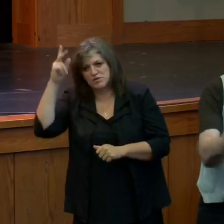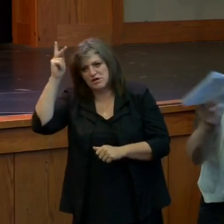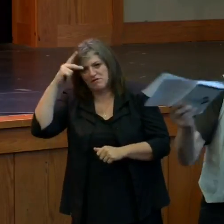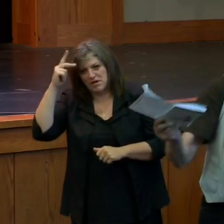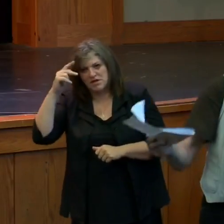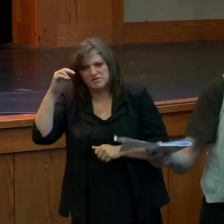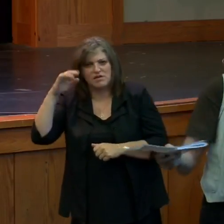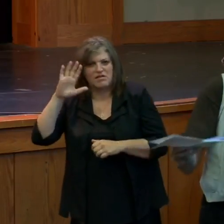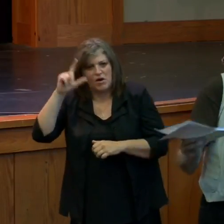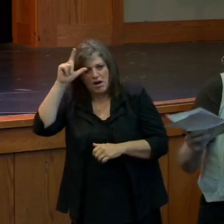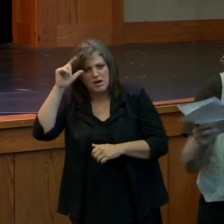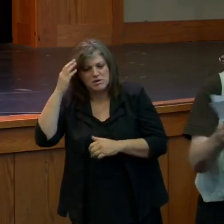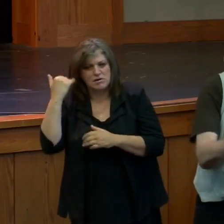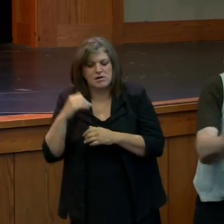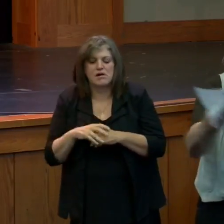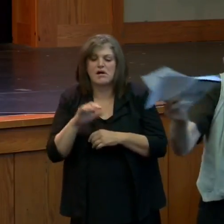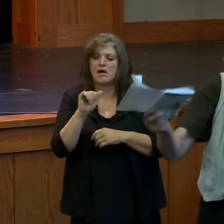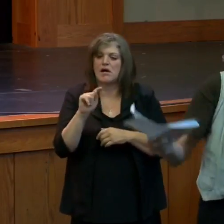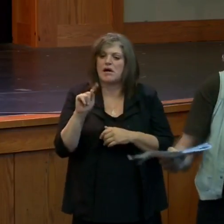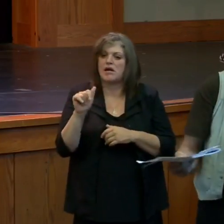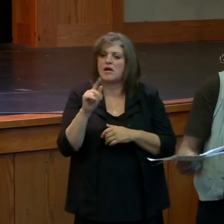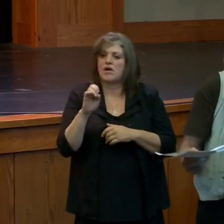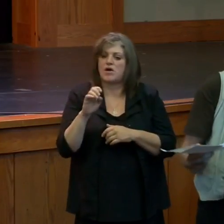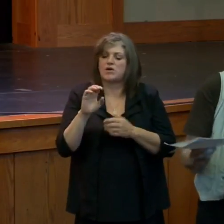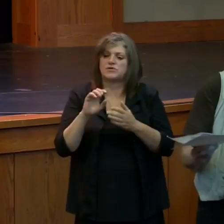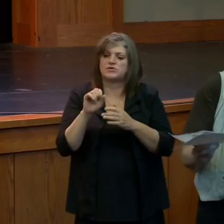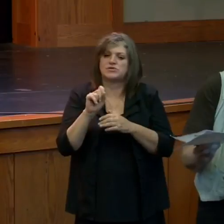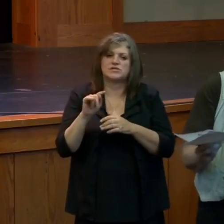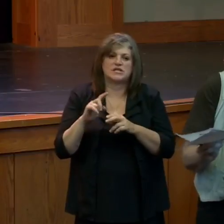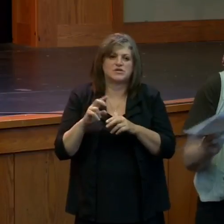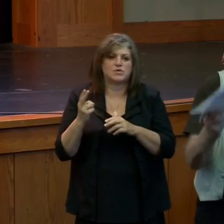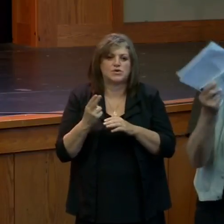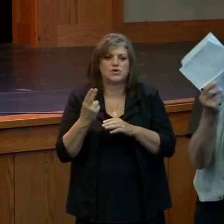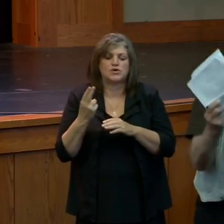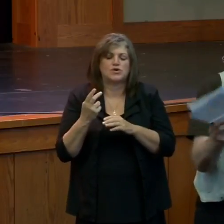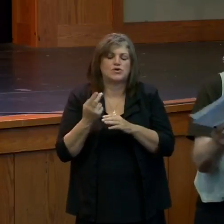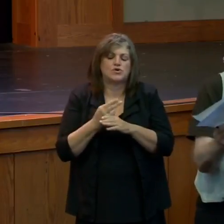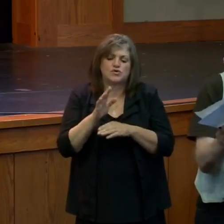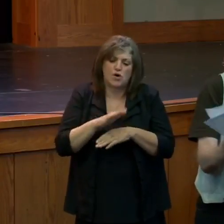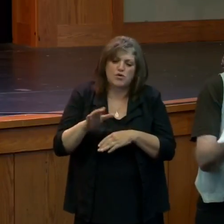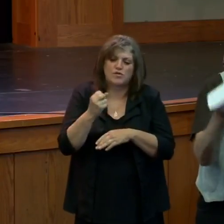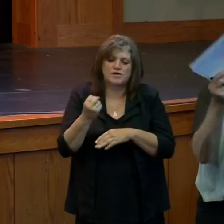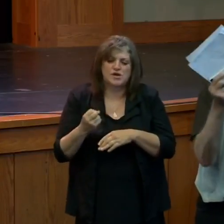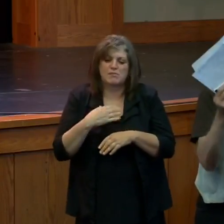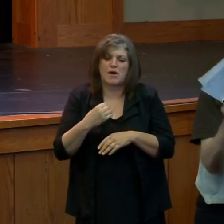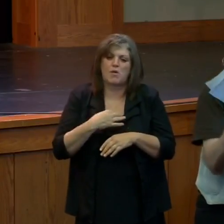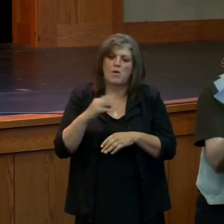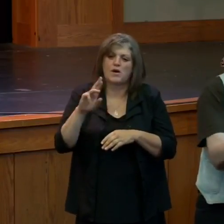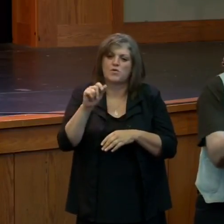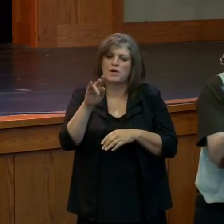AT LARGE SEATS WERE USED ALL THROUGH THE SOUTH FOR THE CIVIL RIGHTS STRUGGLE BY WHITE RACISTS IN ORDER TO PREVENT